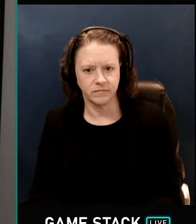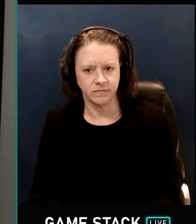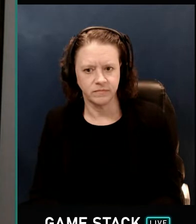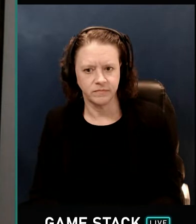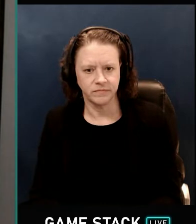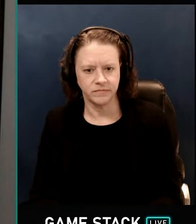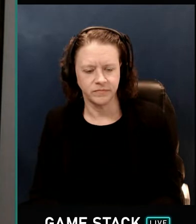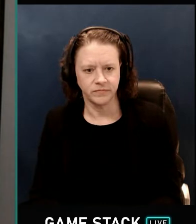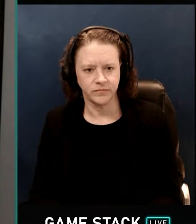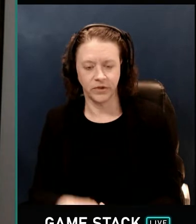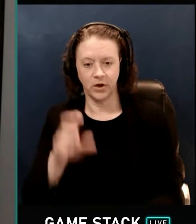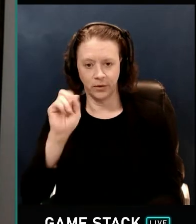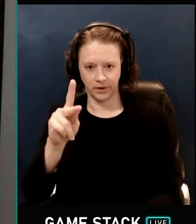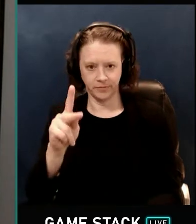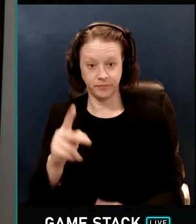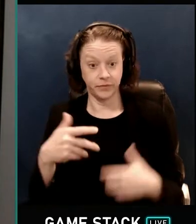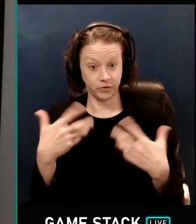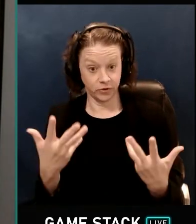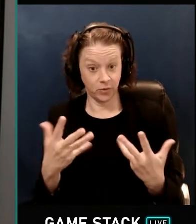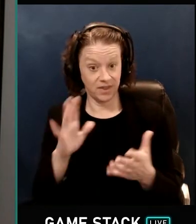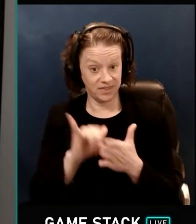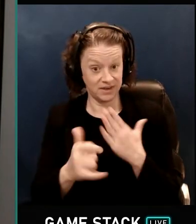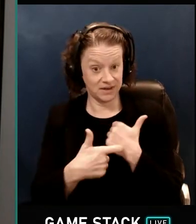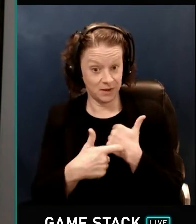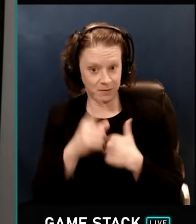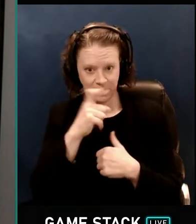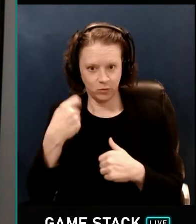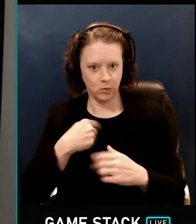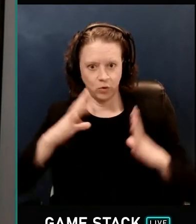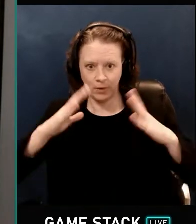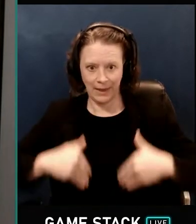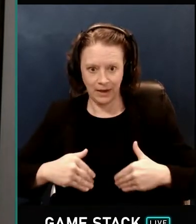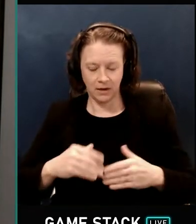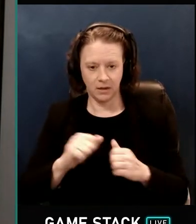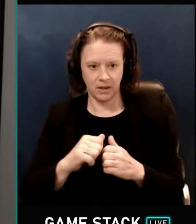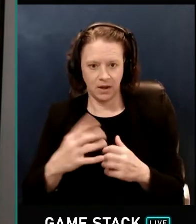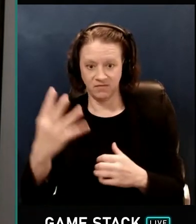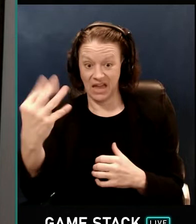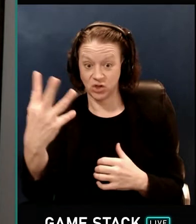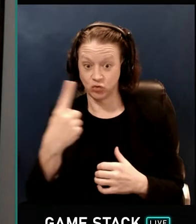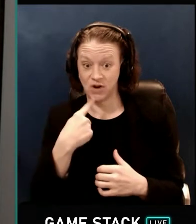OK, so that time because we were too late, it flashed red, our gun jammed and our character got